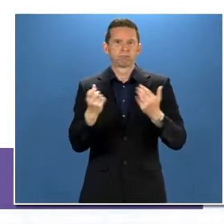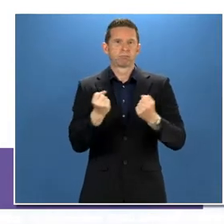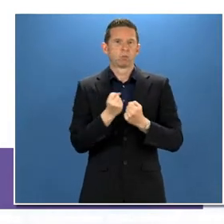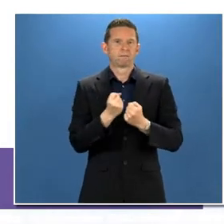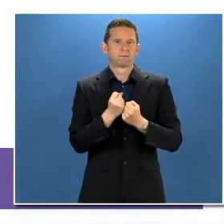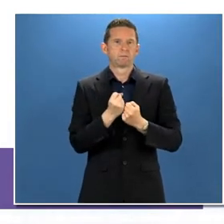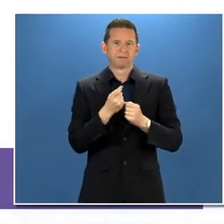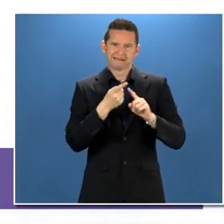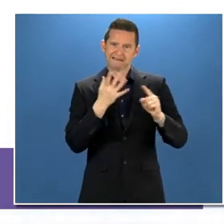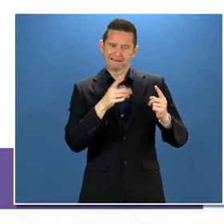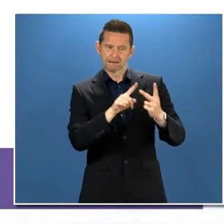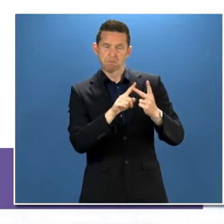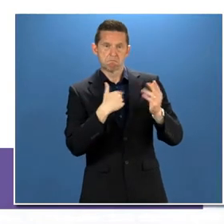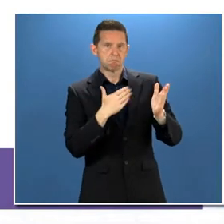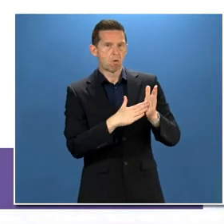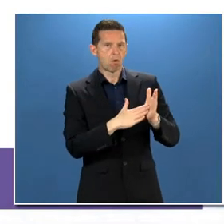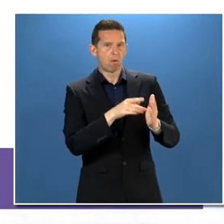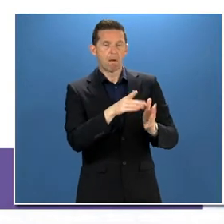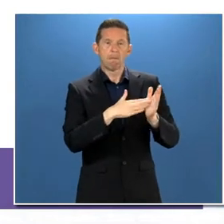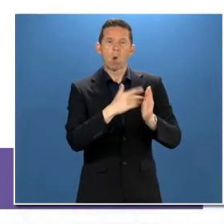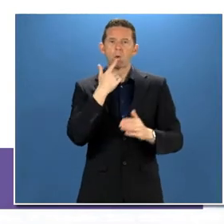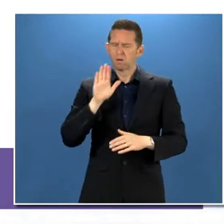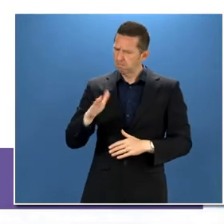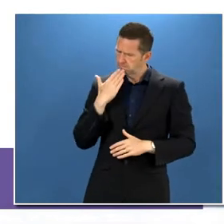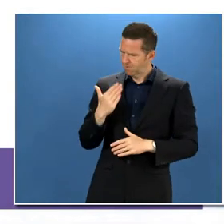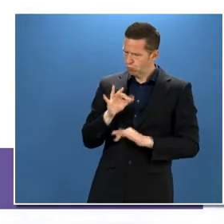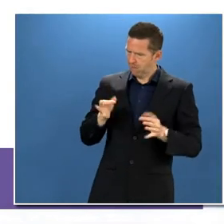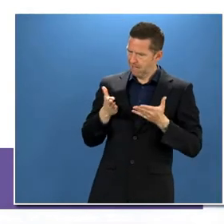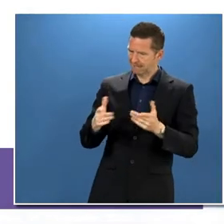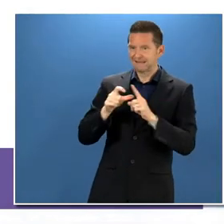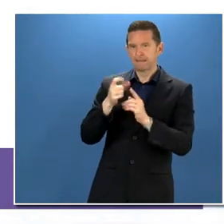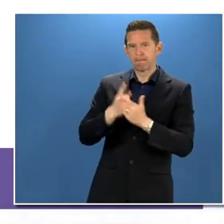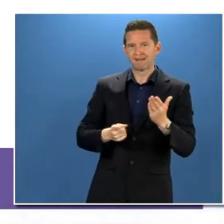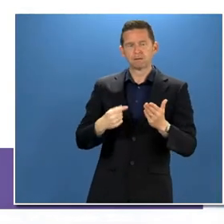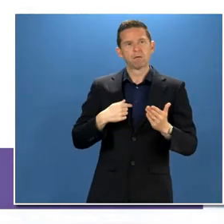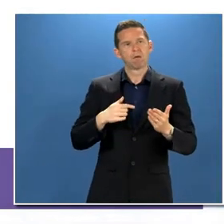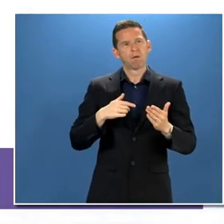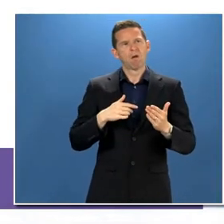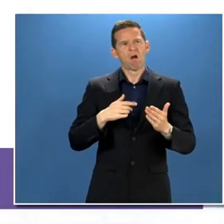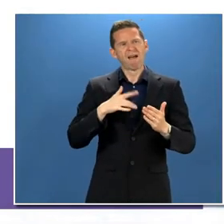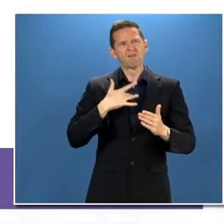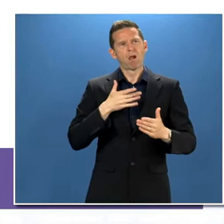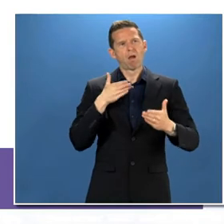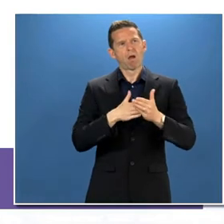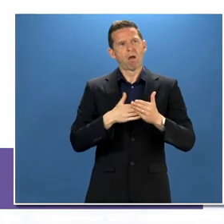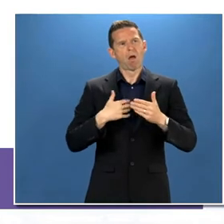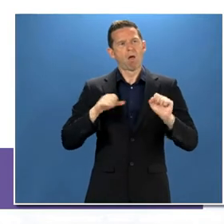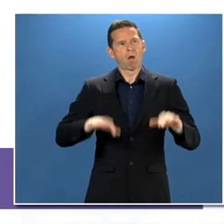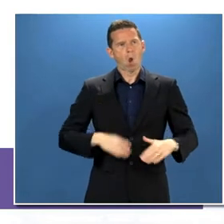And she would always say to you, "Do not let your disability define you. You can live your own life. It is your path.